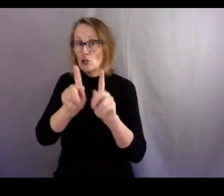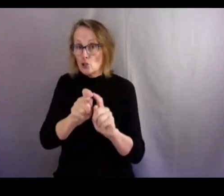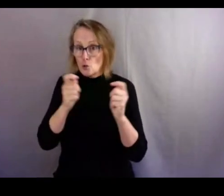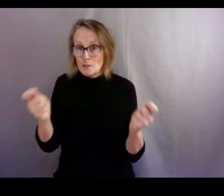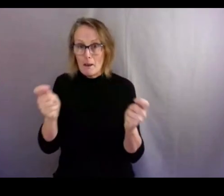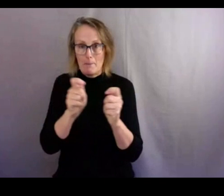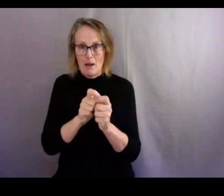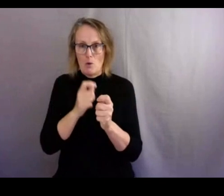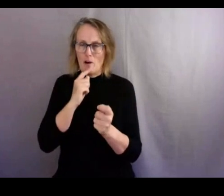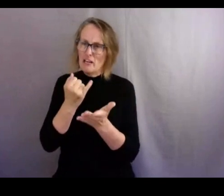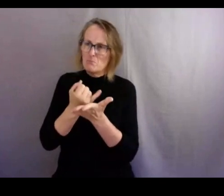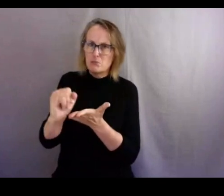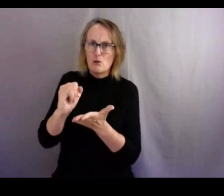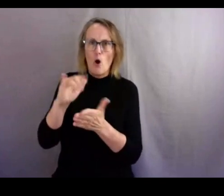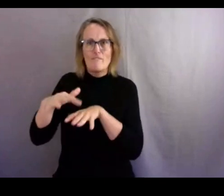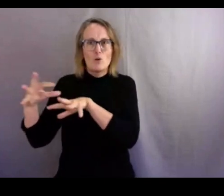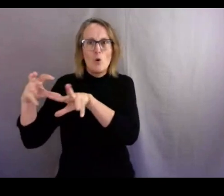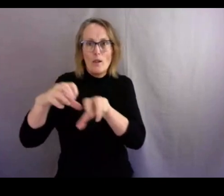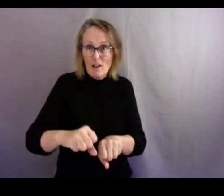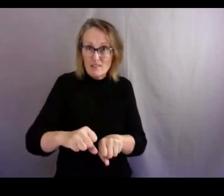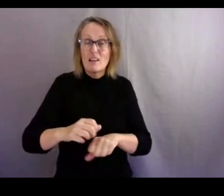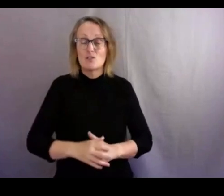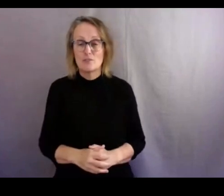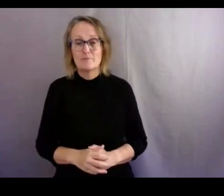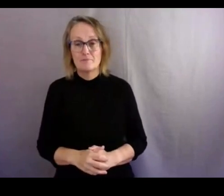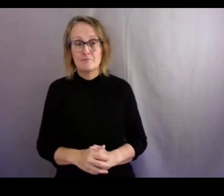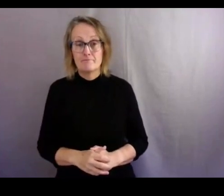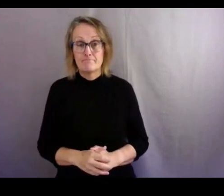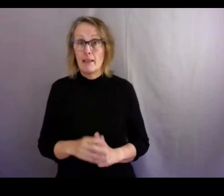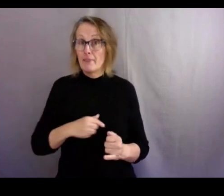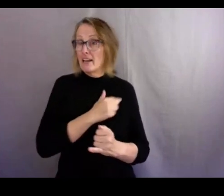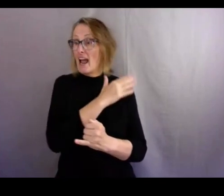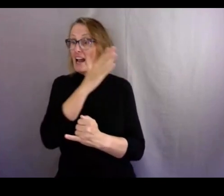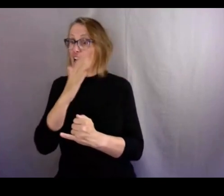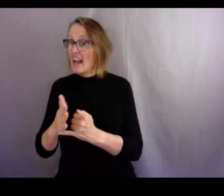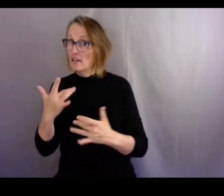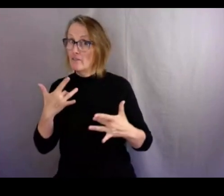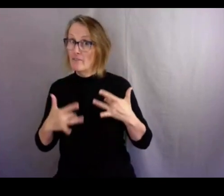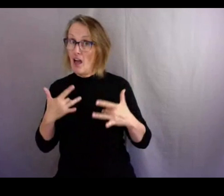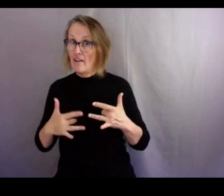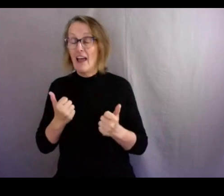Finally, there were his end of life writings, witnesses to his solitude with many references